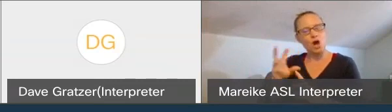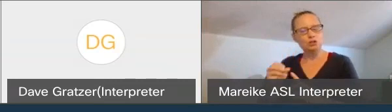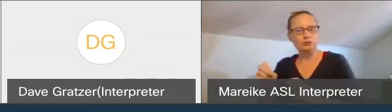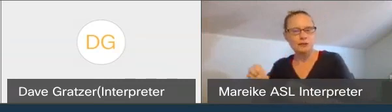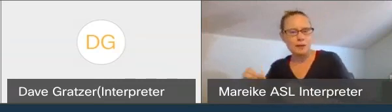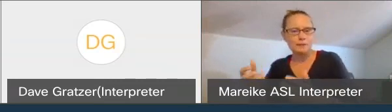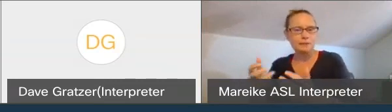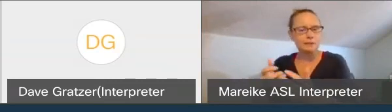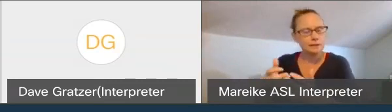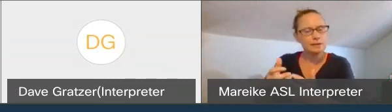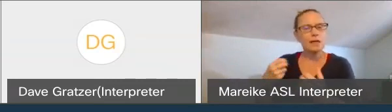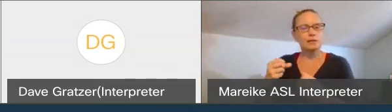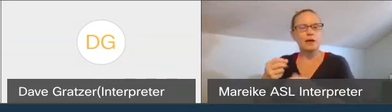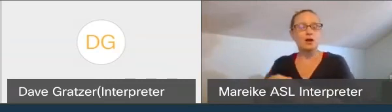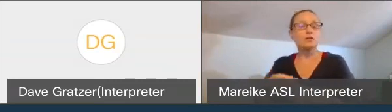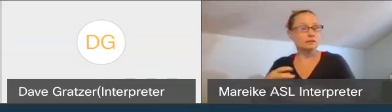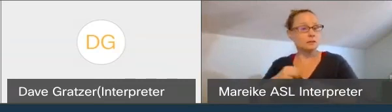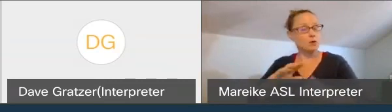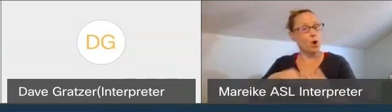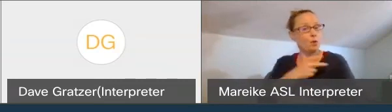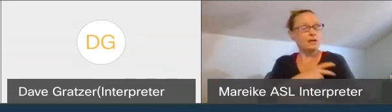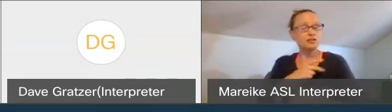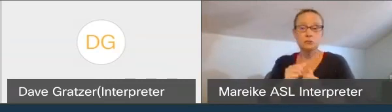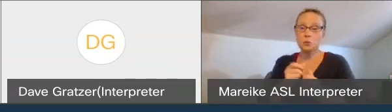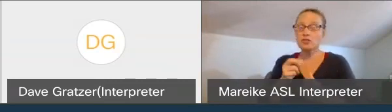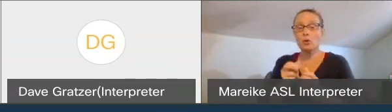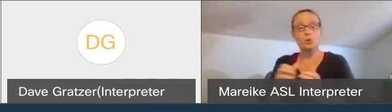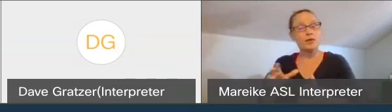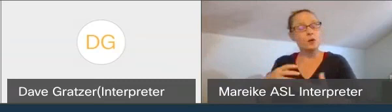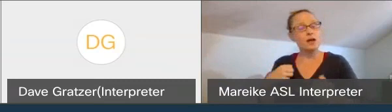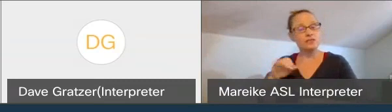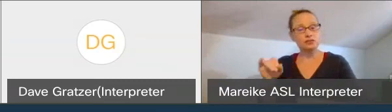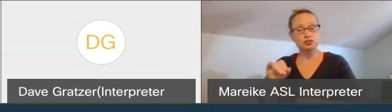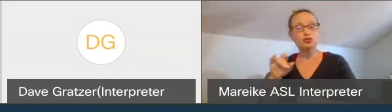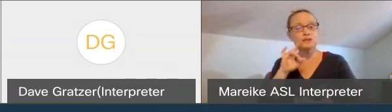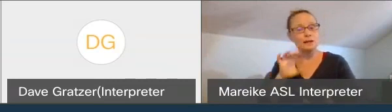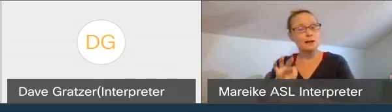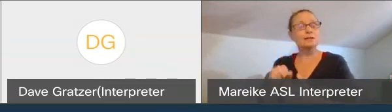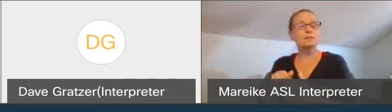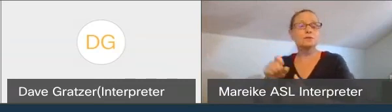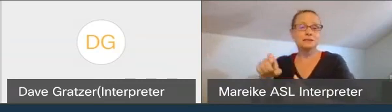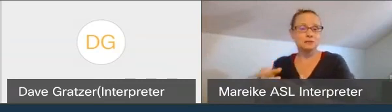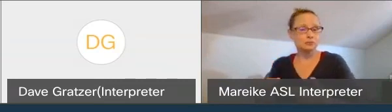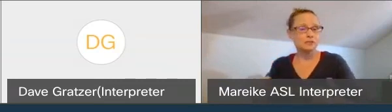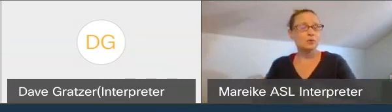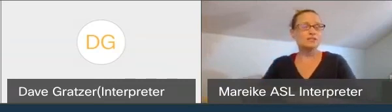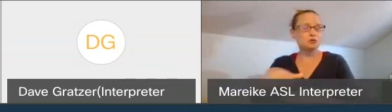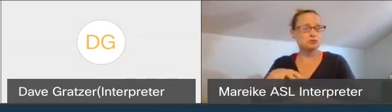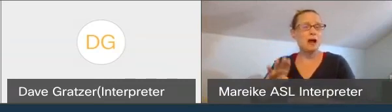They accept all patients with or without health insurance and connect them, uh, with necessary resources in and around the Billings area.